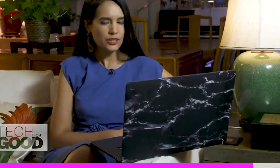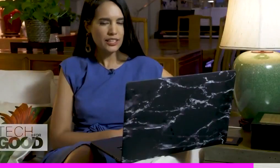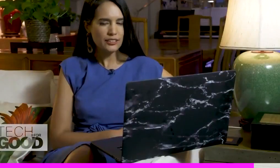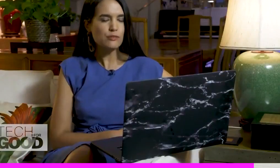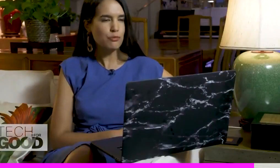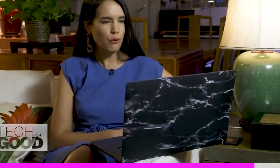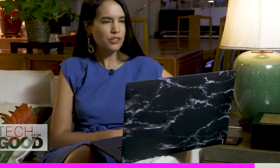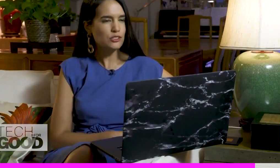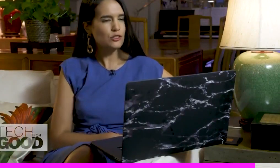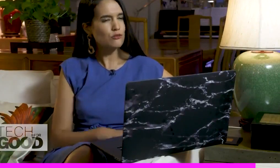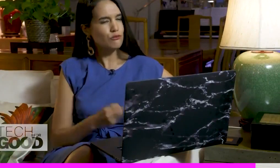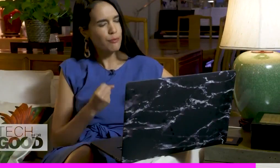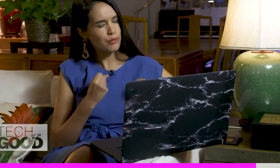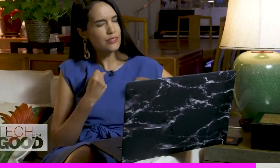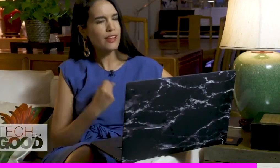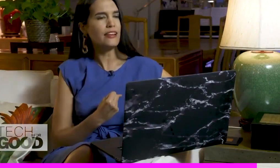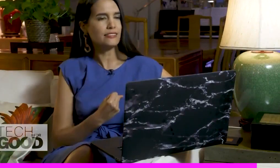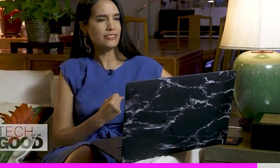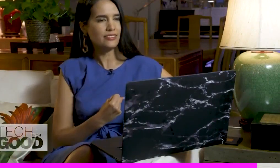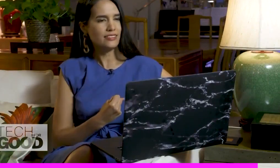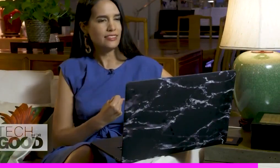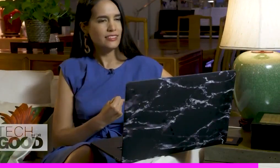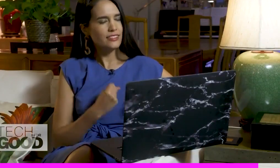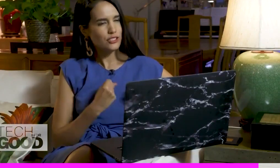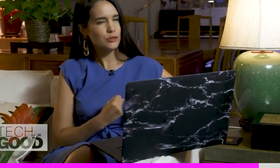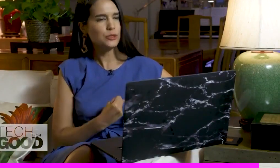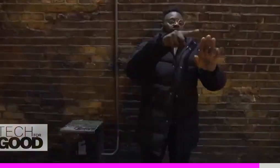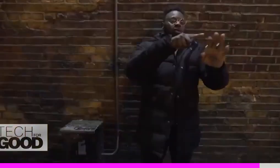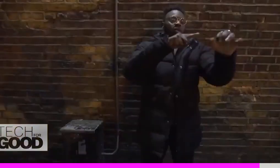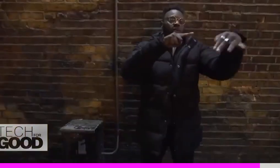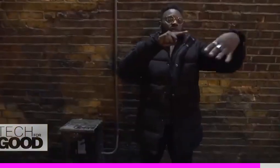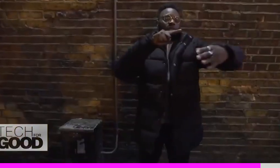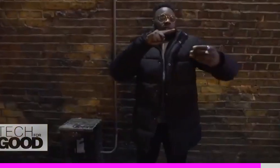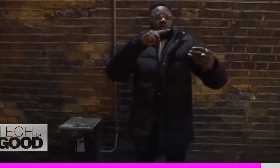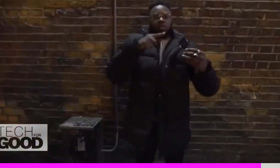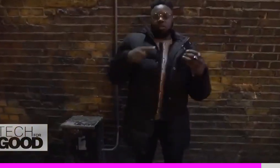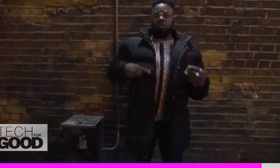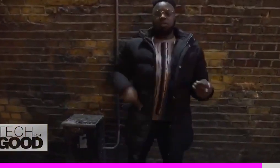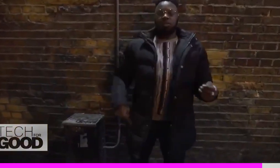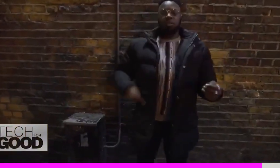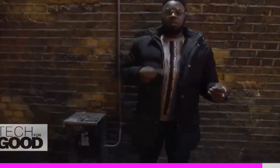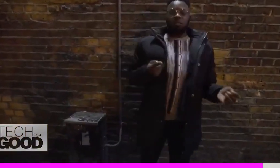Do you think it's important to represent this community in your work?